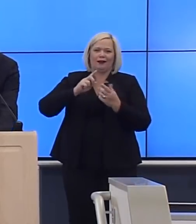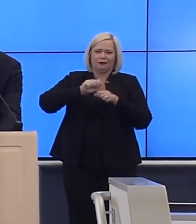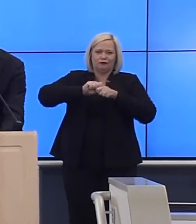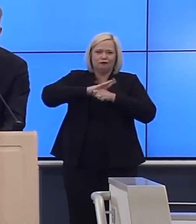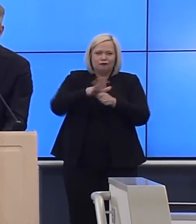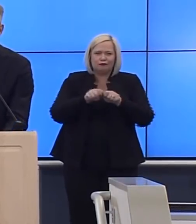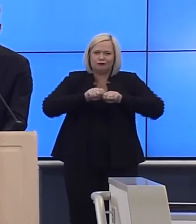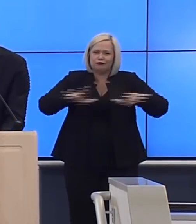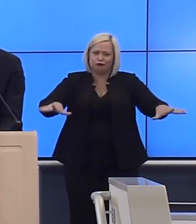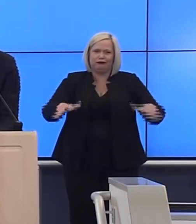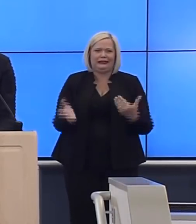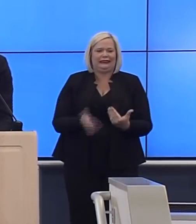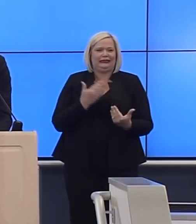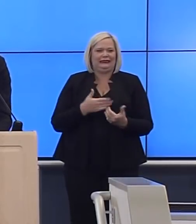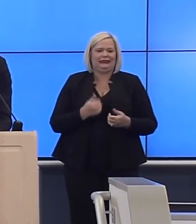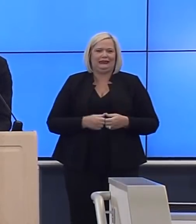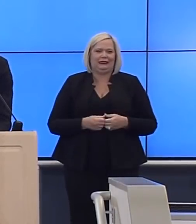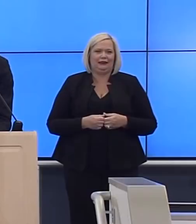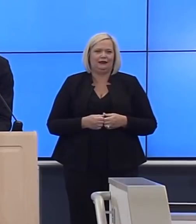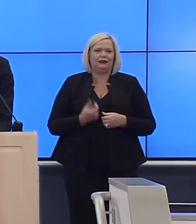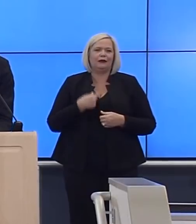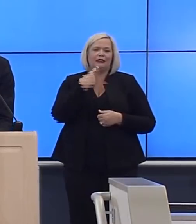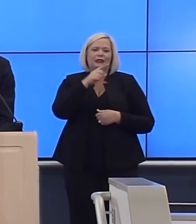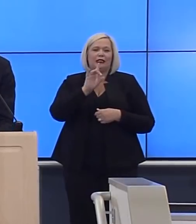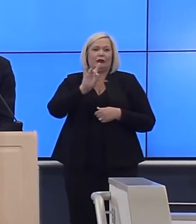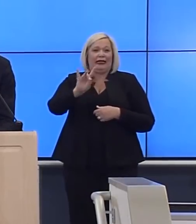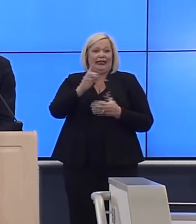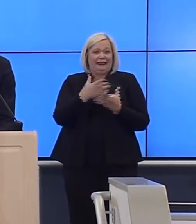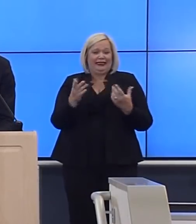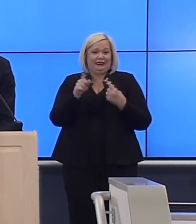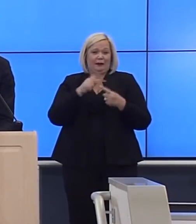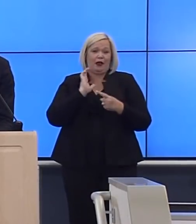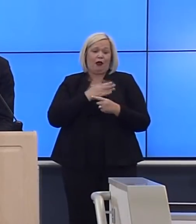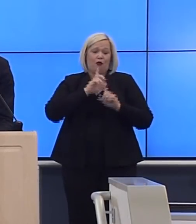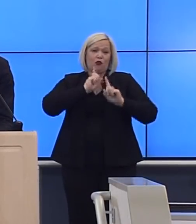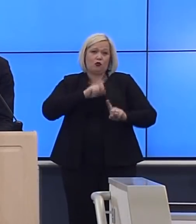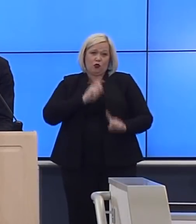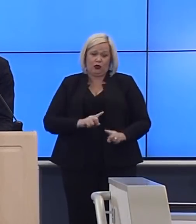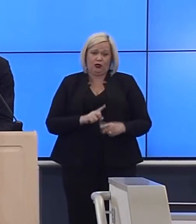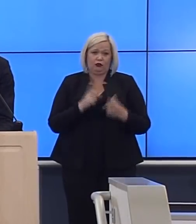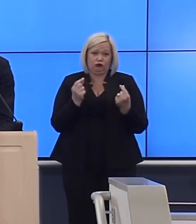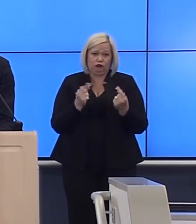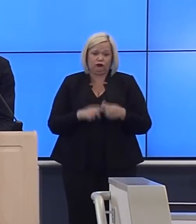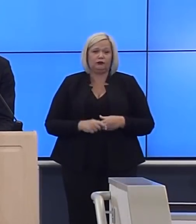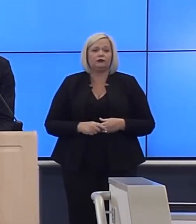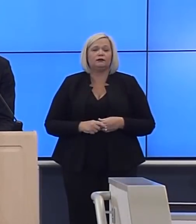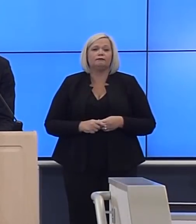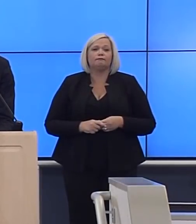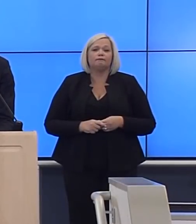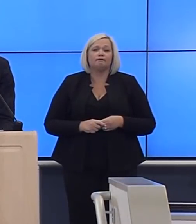INDOOR GATHERINGS AND THE SETTINGS WHERE GROUPS GATHER AND WHERE THE VIRUS CAN